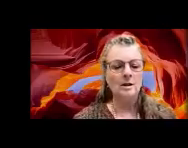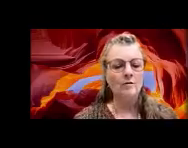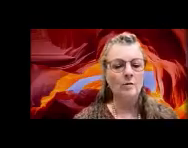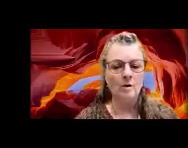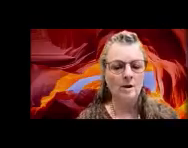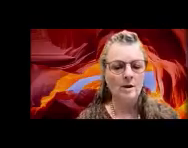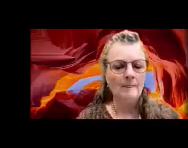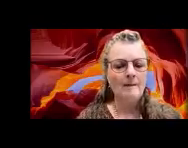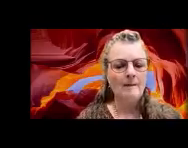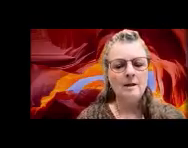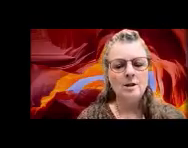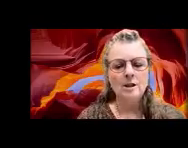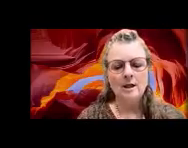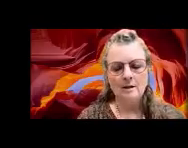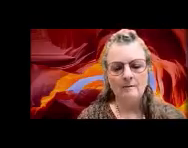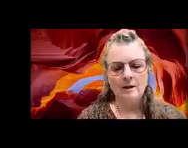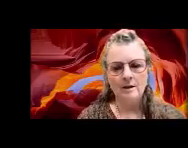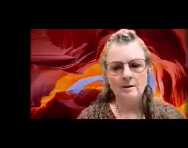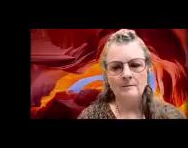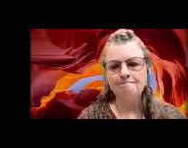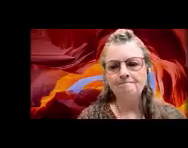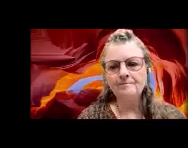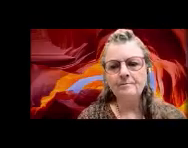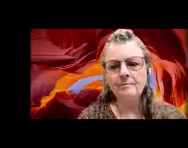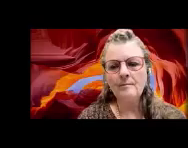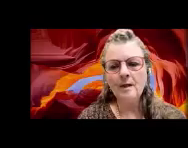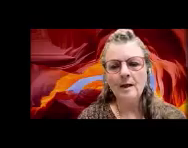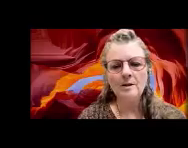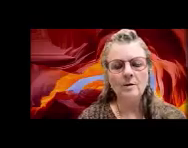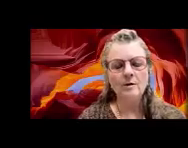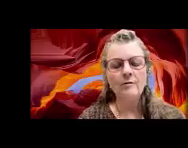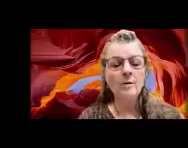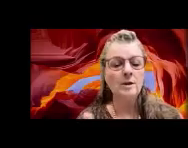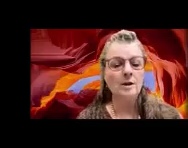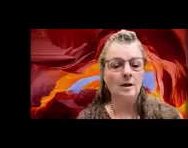Therefore she can't have autism. And so they'll focus on the